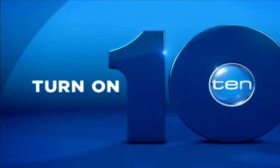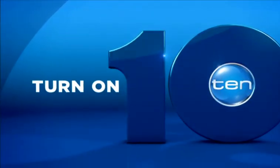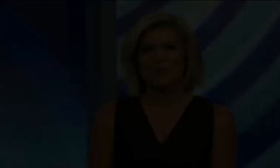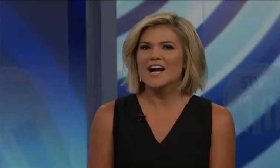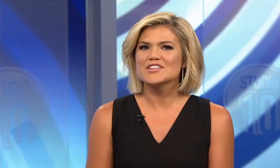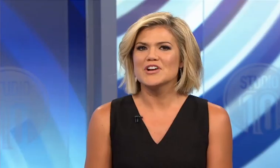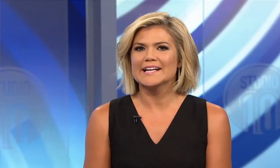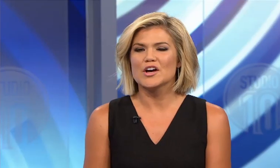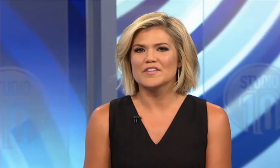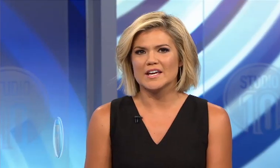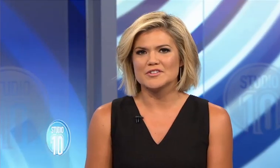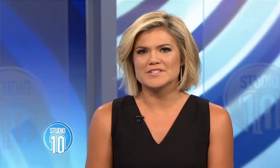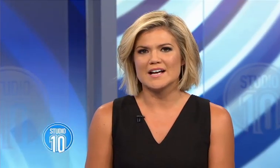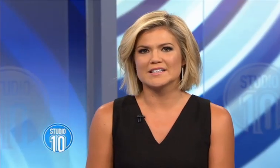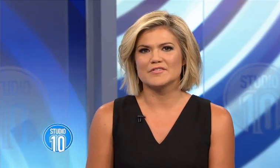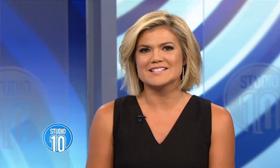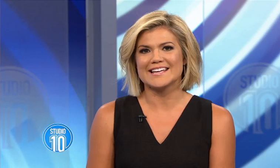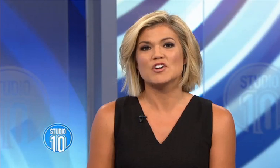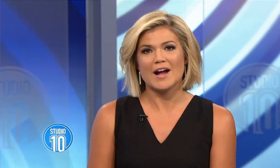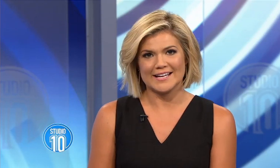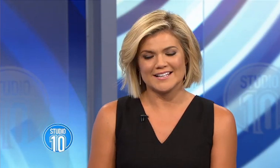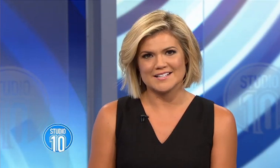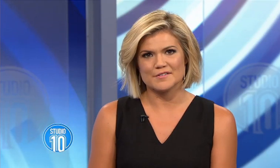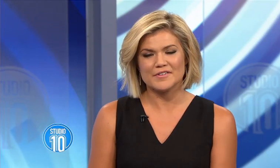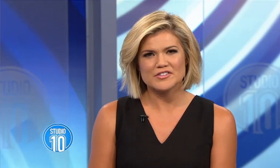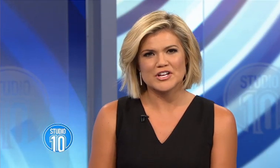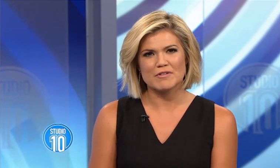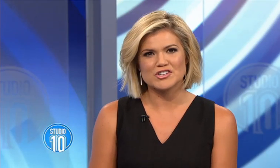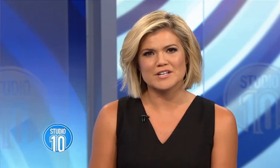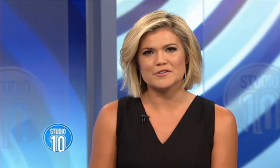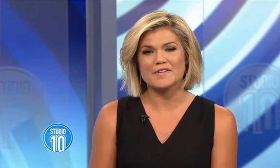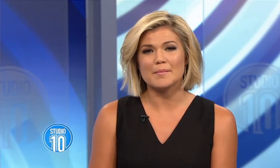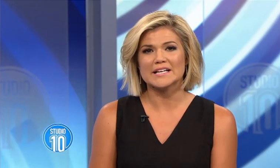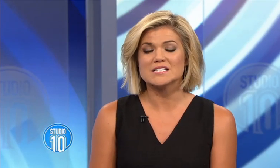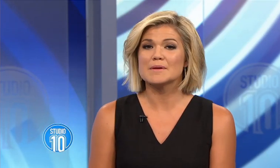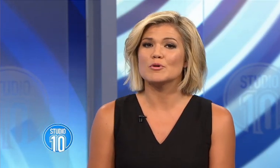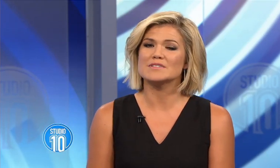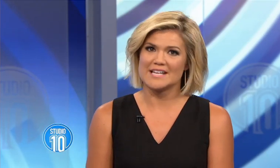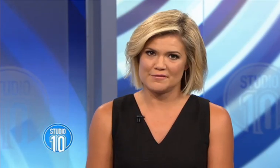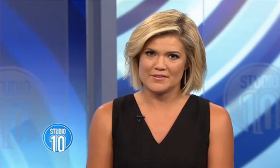Young Australian Of The Year Drisana Levitske-Gray is the fifth generation in her family to be born deaf